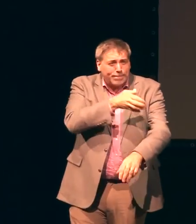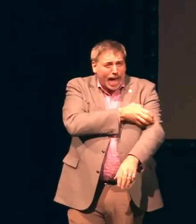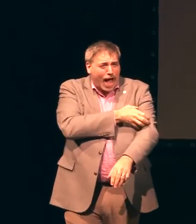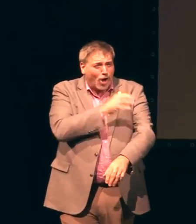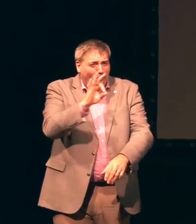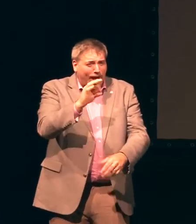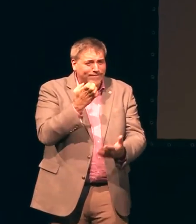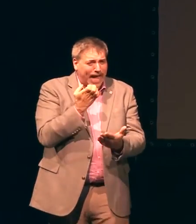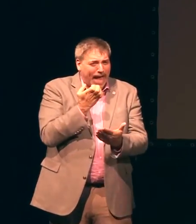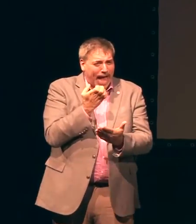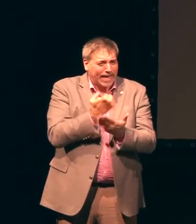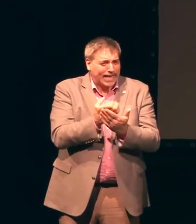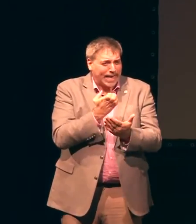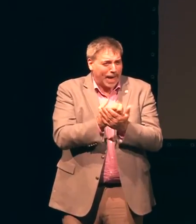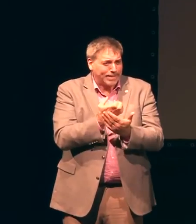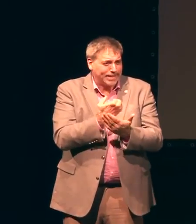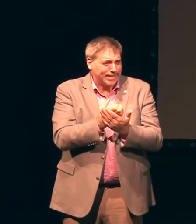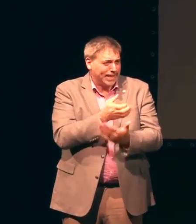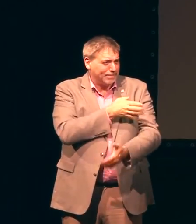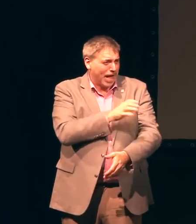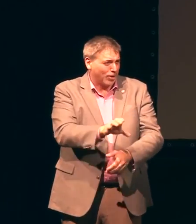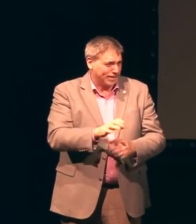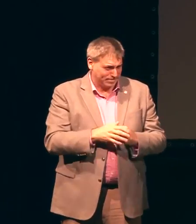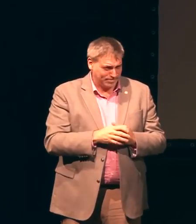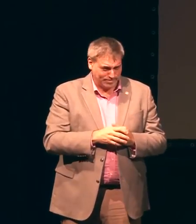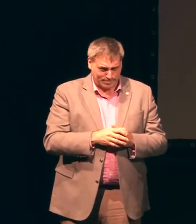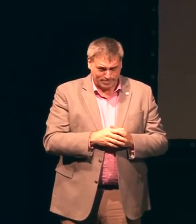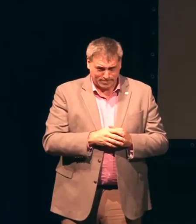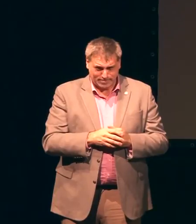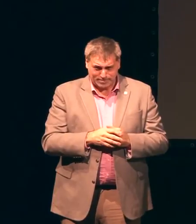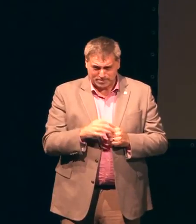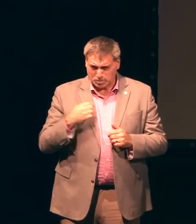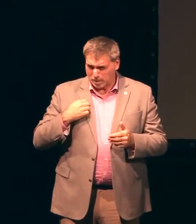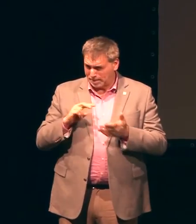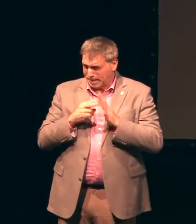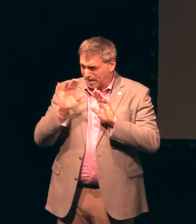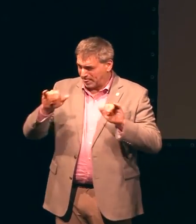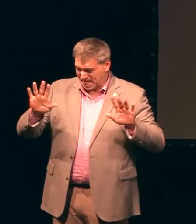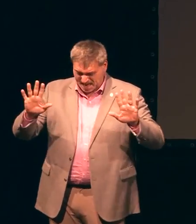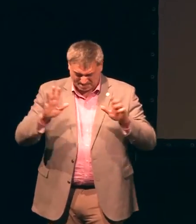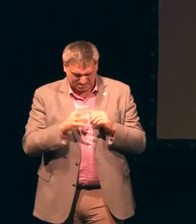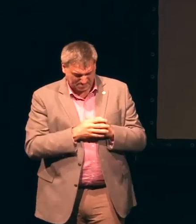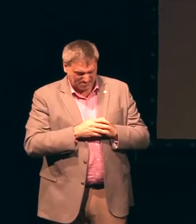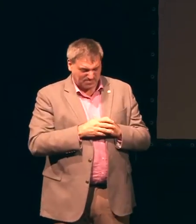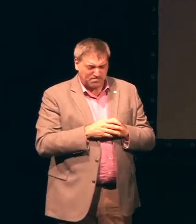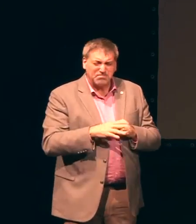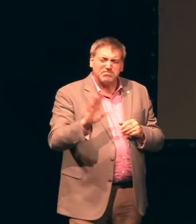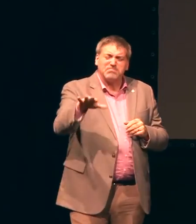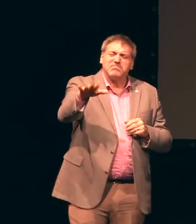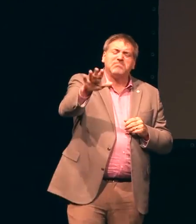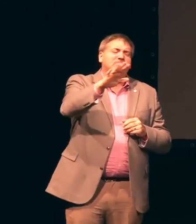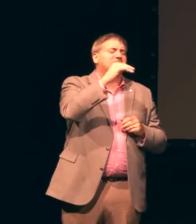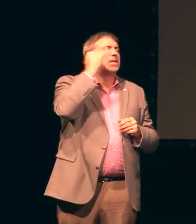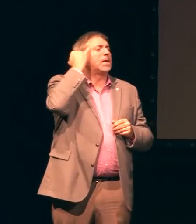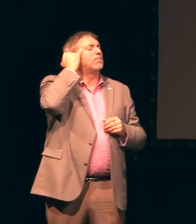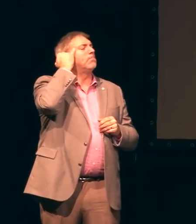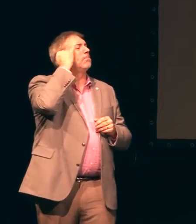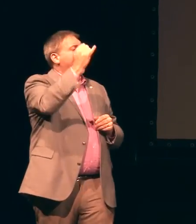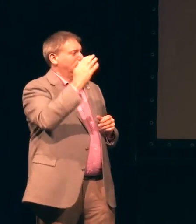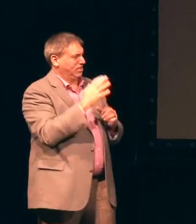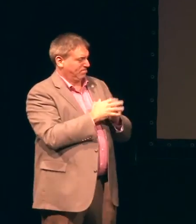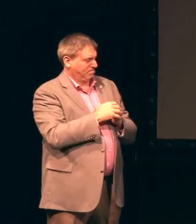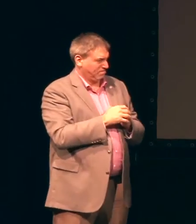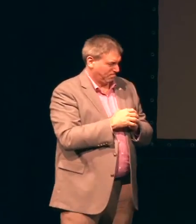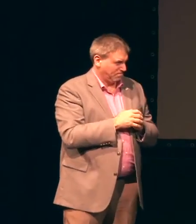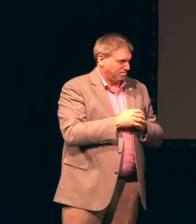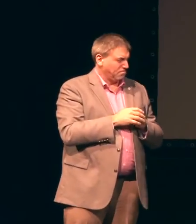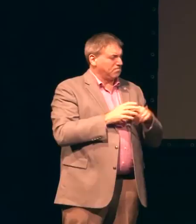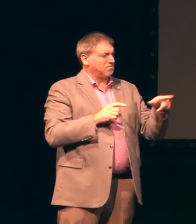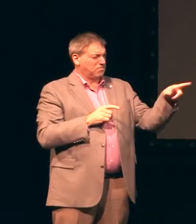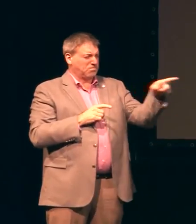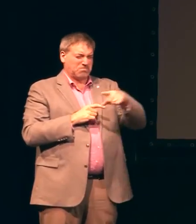about the power of economics, economic empowerment. You know what I mean by that.